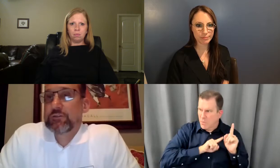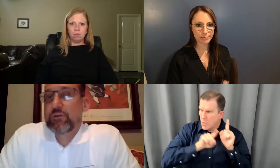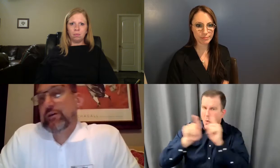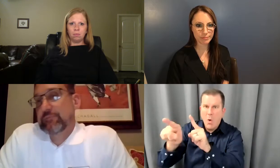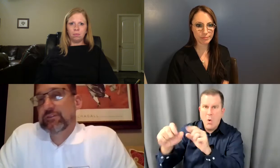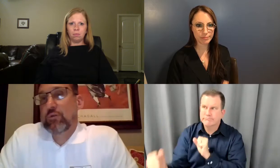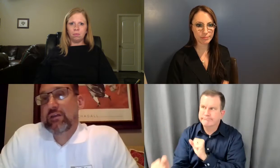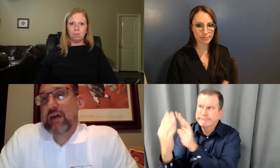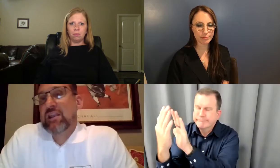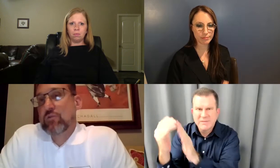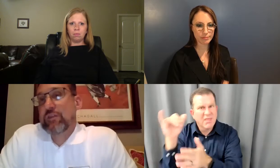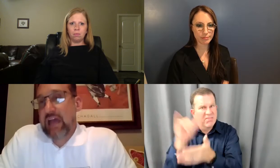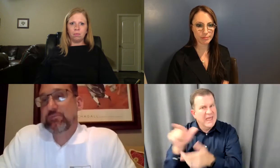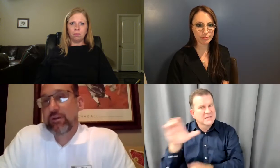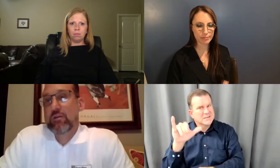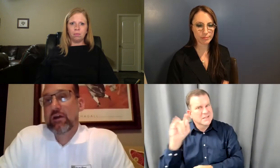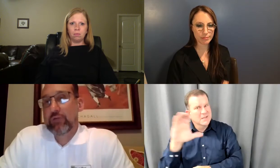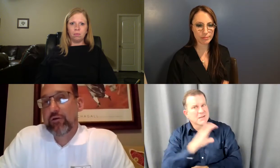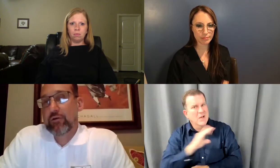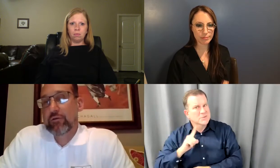So anyway, so I know that's been on my radar,